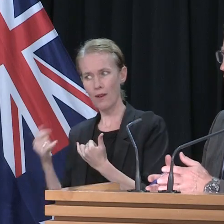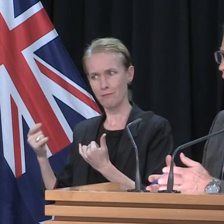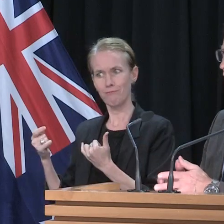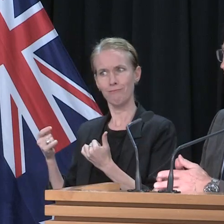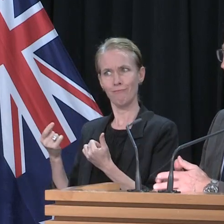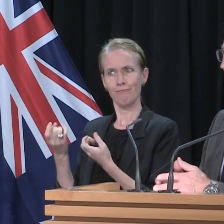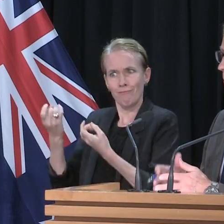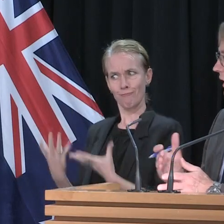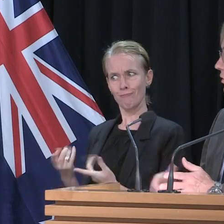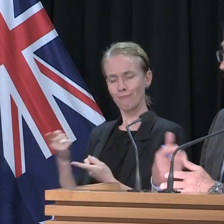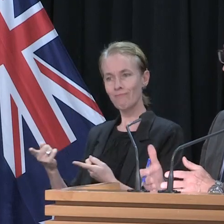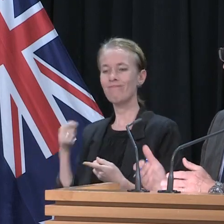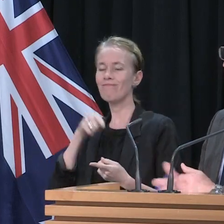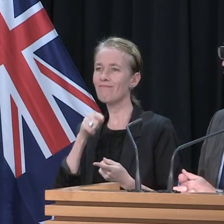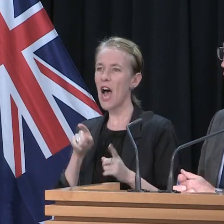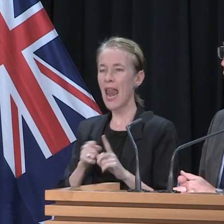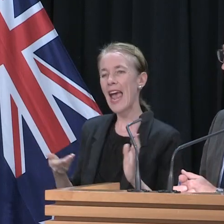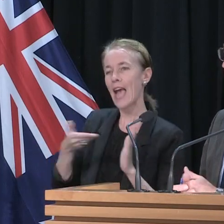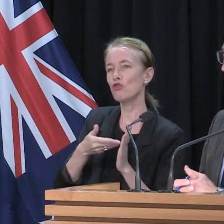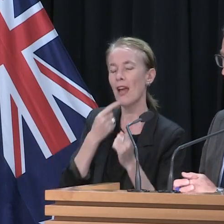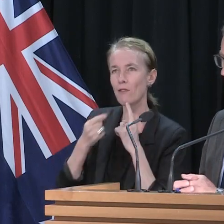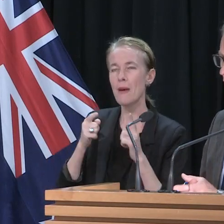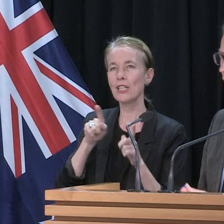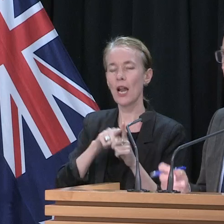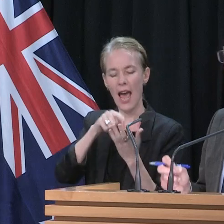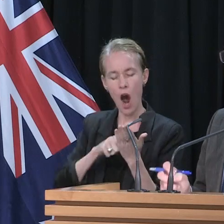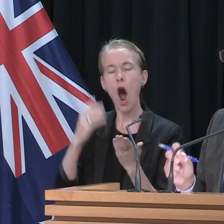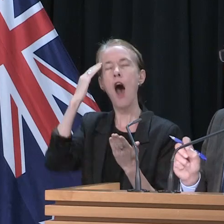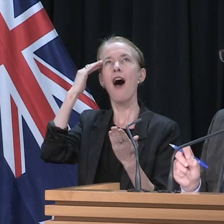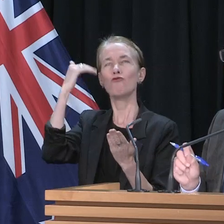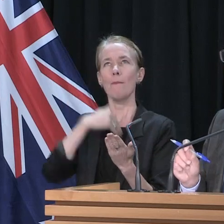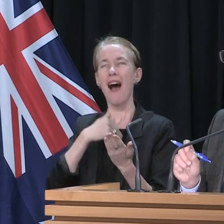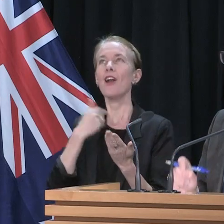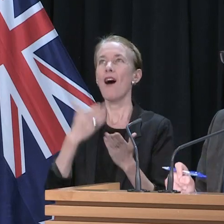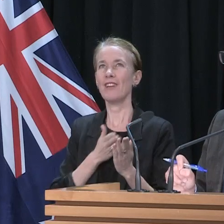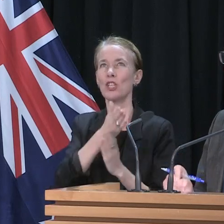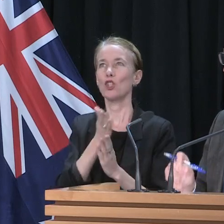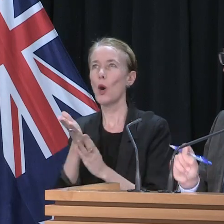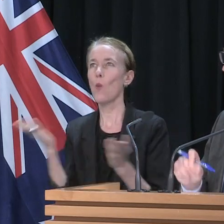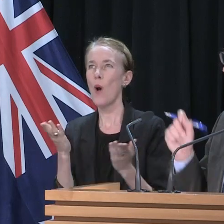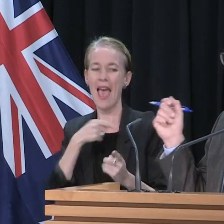Health Units in the national capacity. What it does is provided helpful information